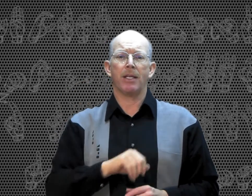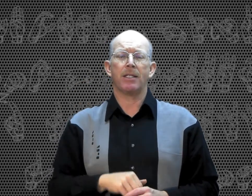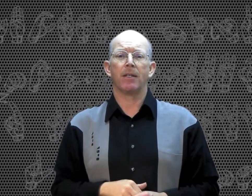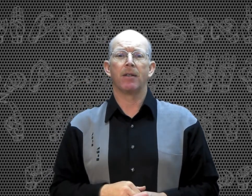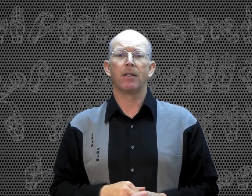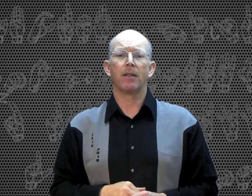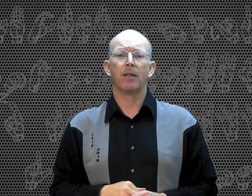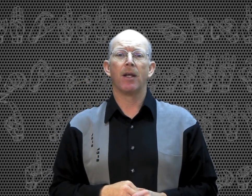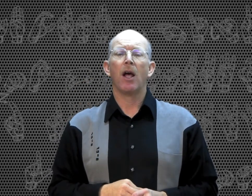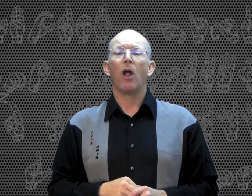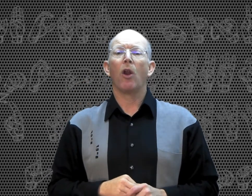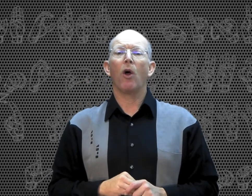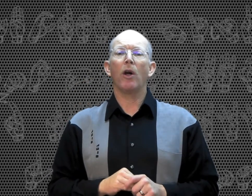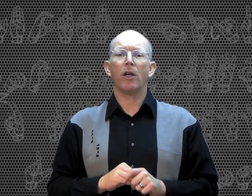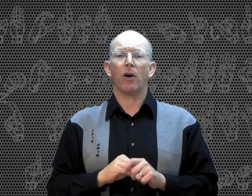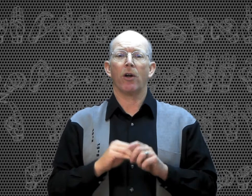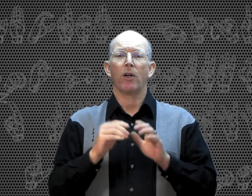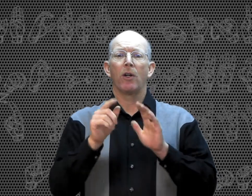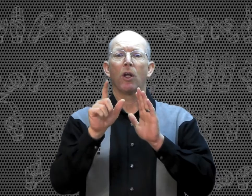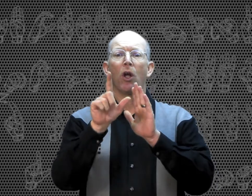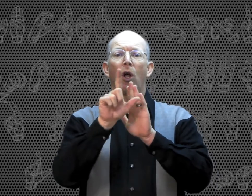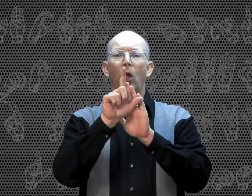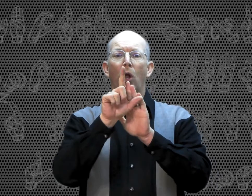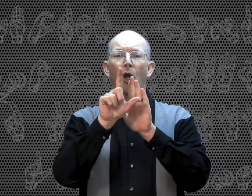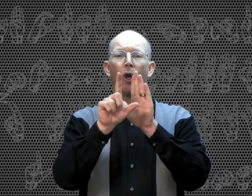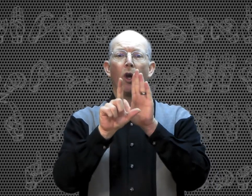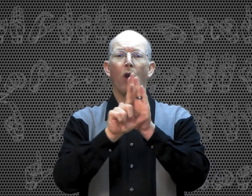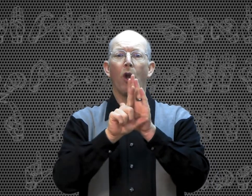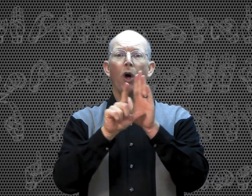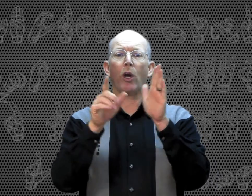POLICE LAWYER